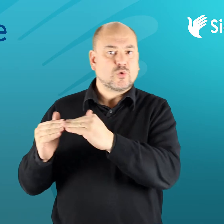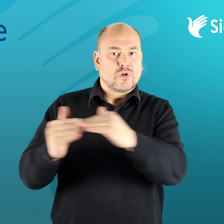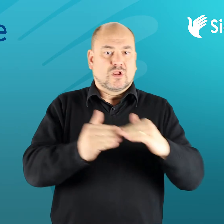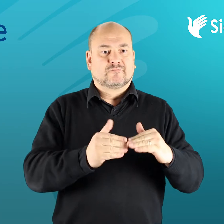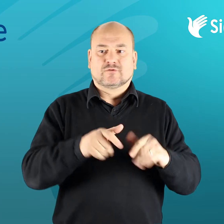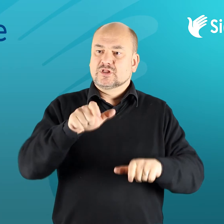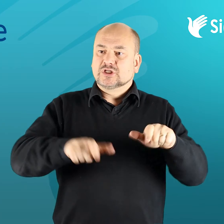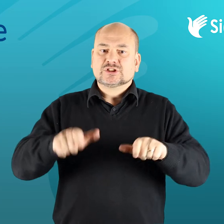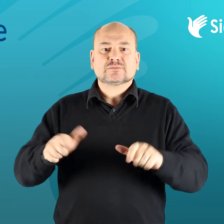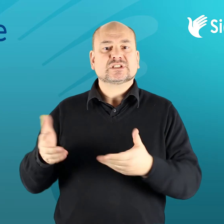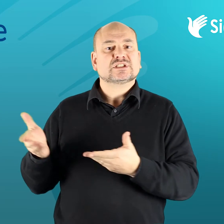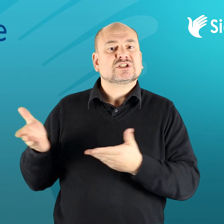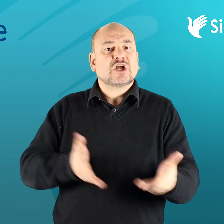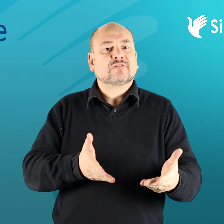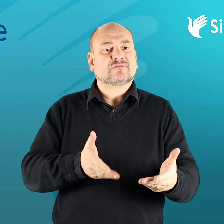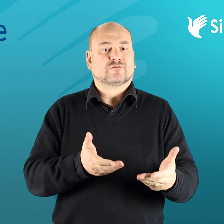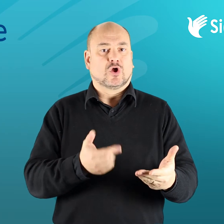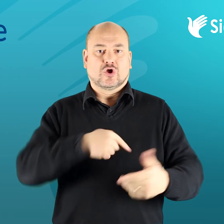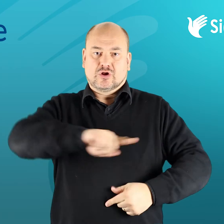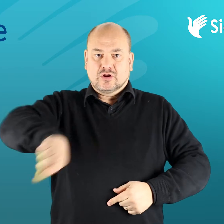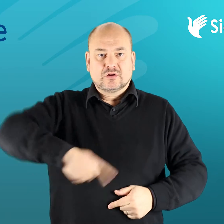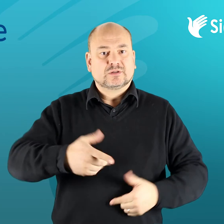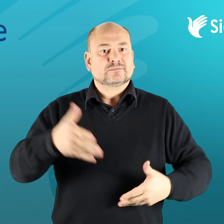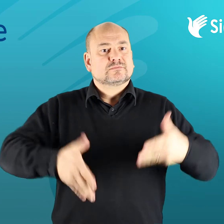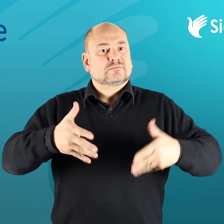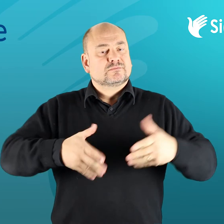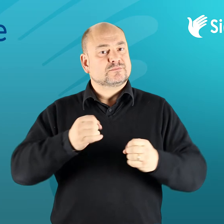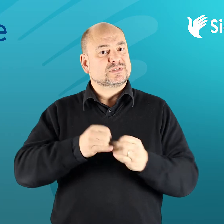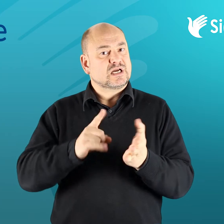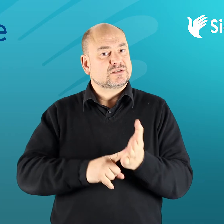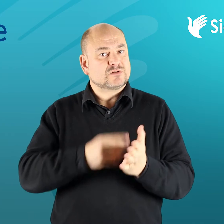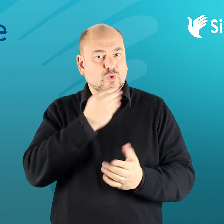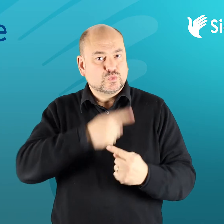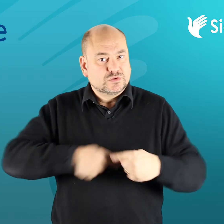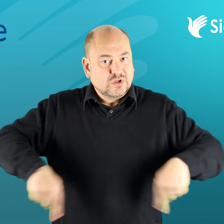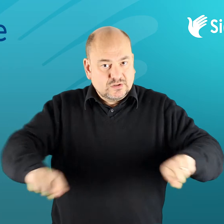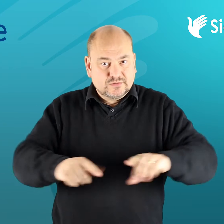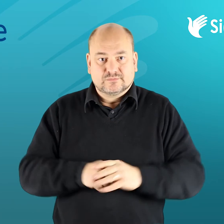to their customer services for deaf BSL users.